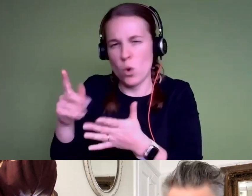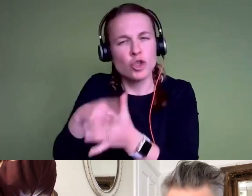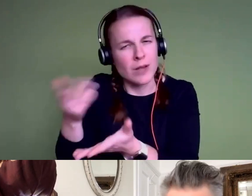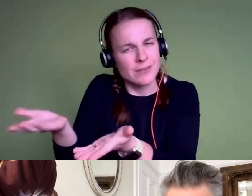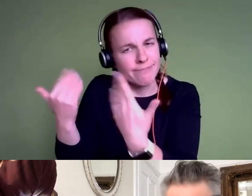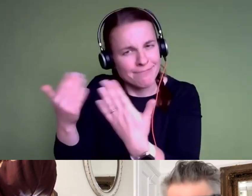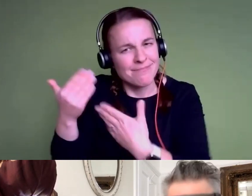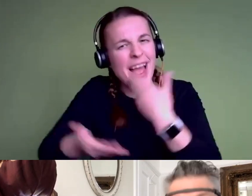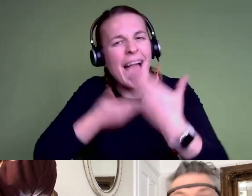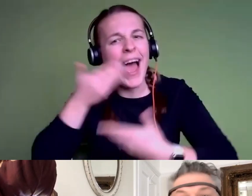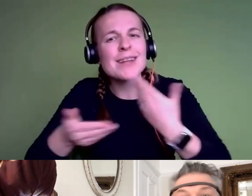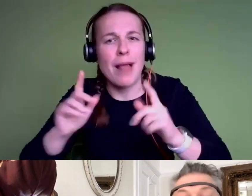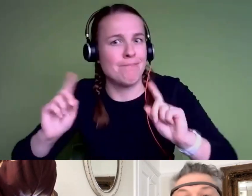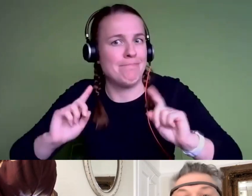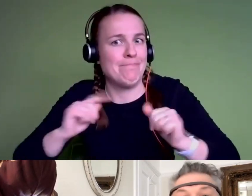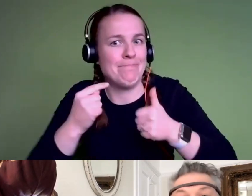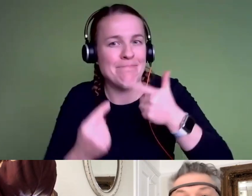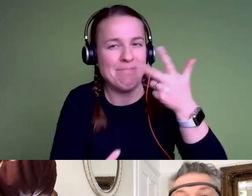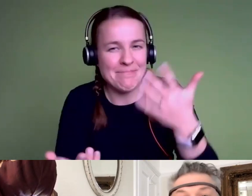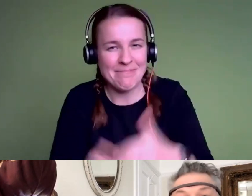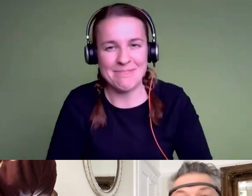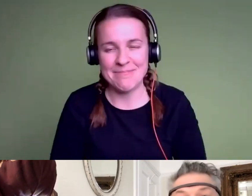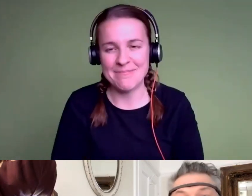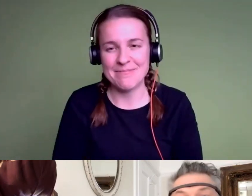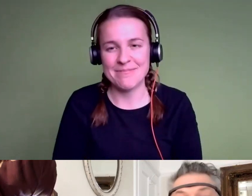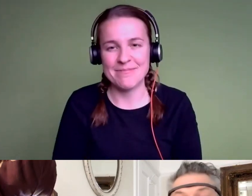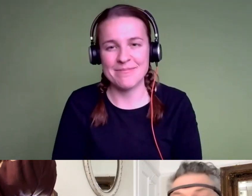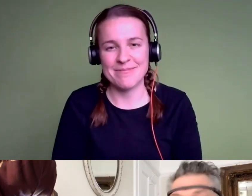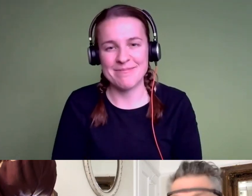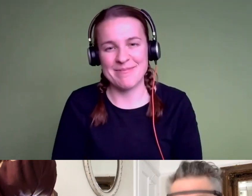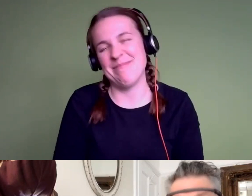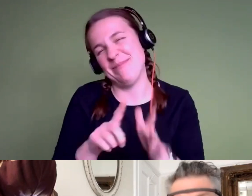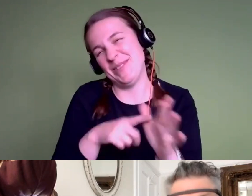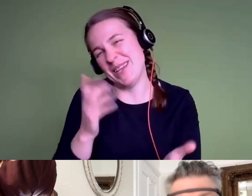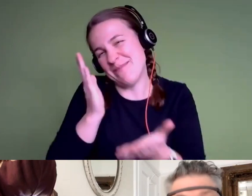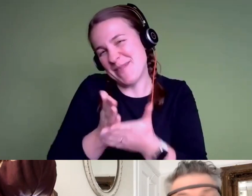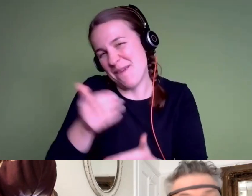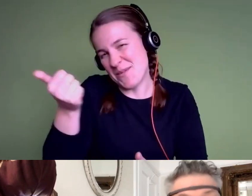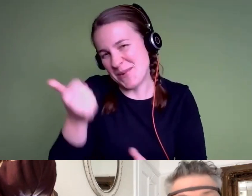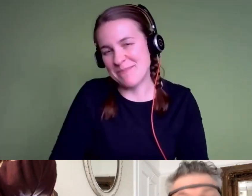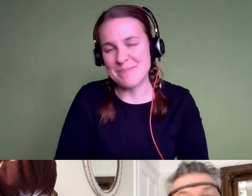be here, and to explain what that process is. For Justin, for people who have never heard of